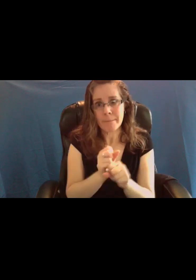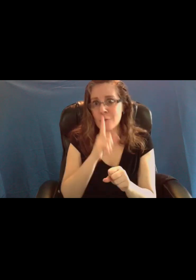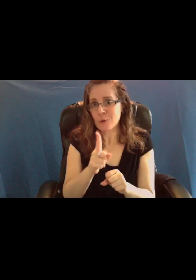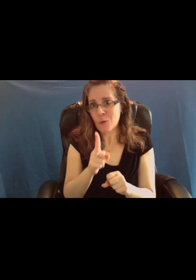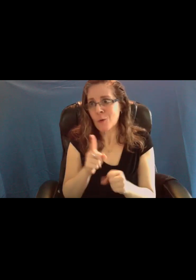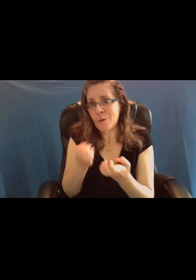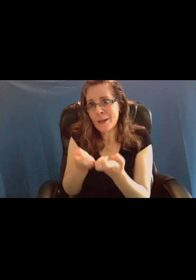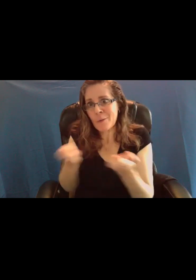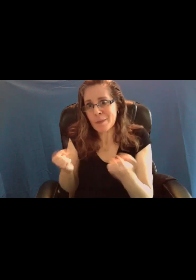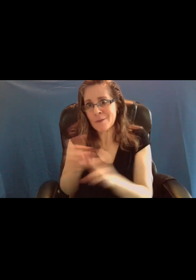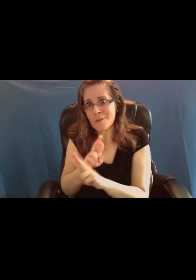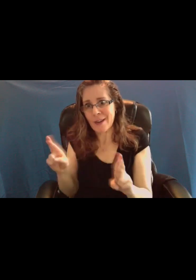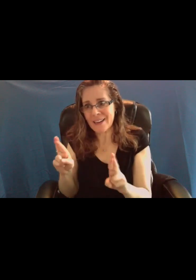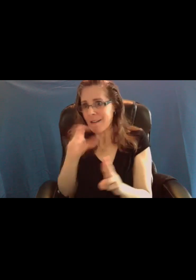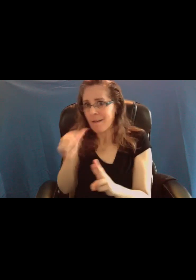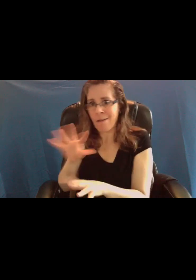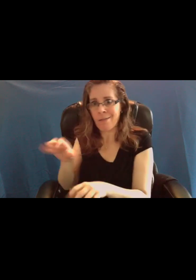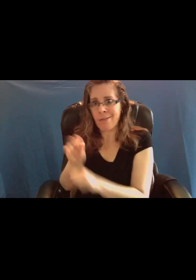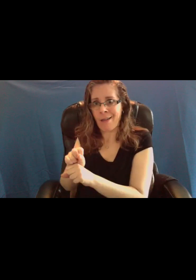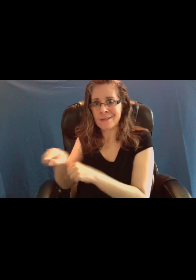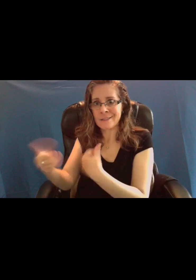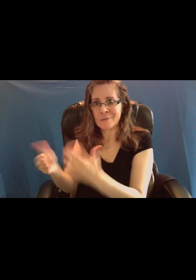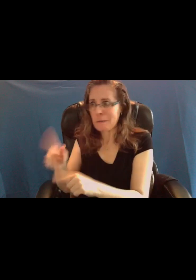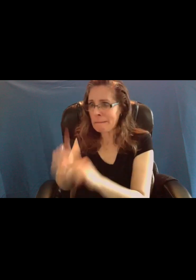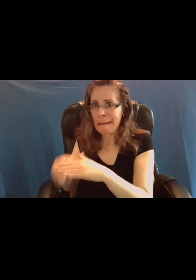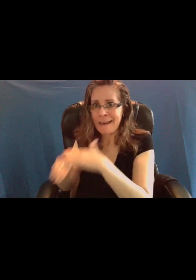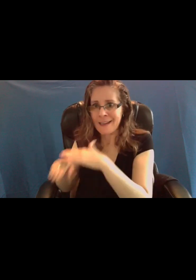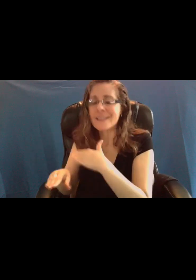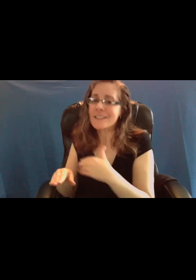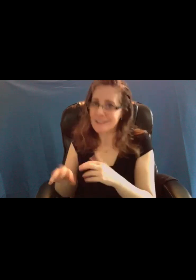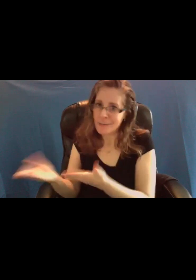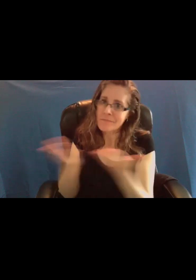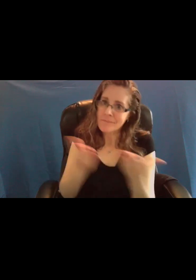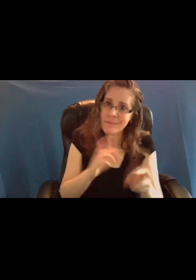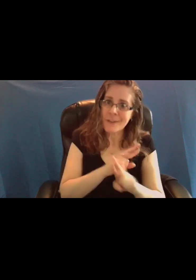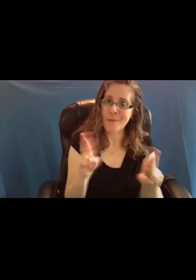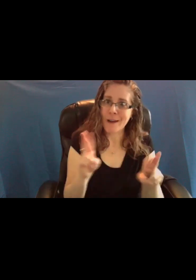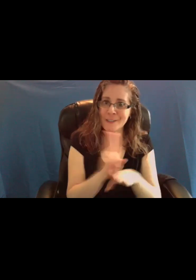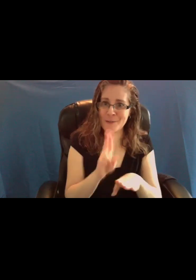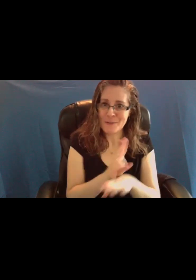materials are available in alternative formats. And finally, to